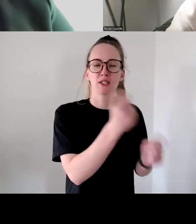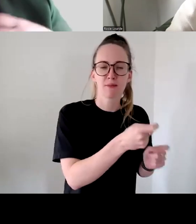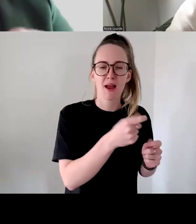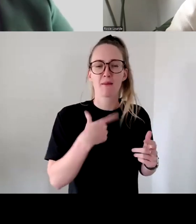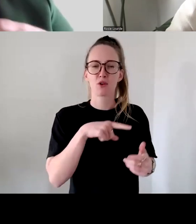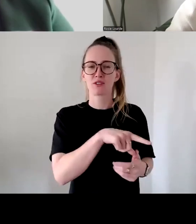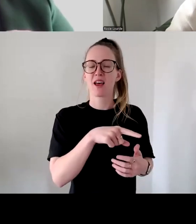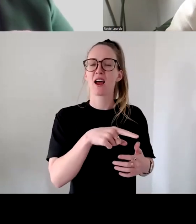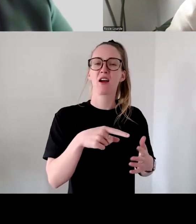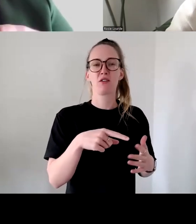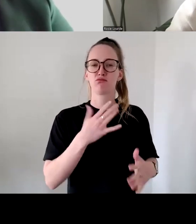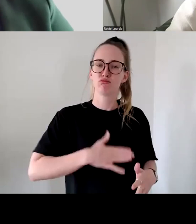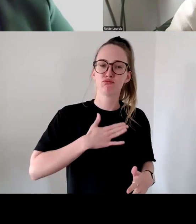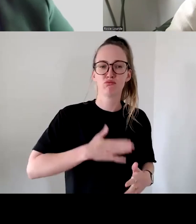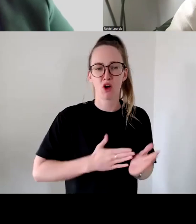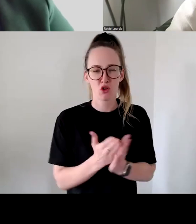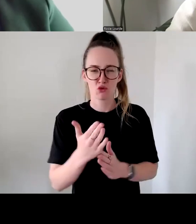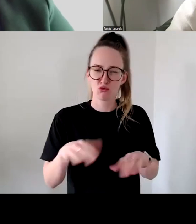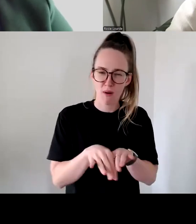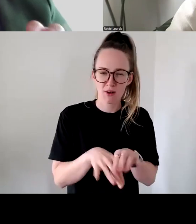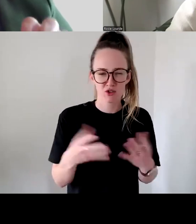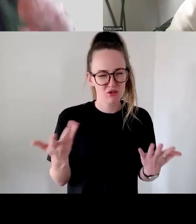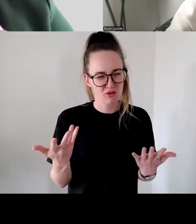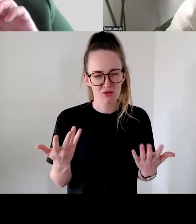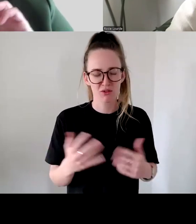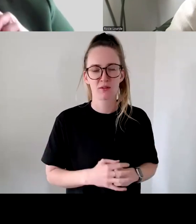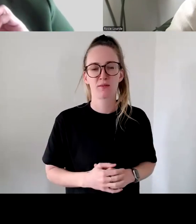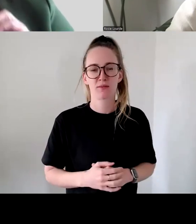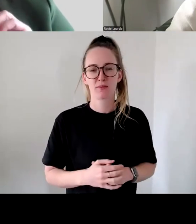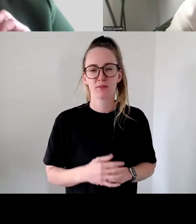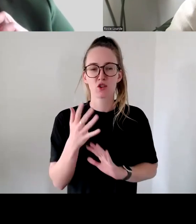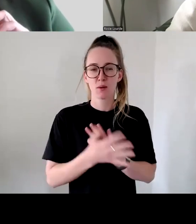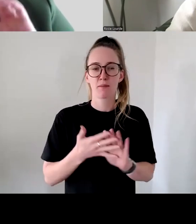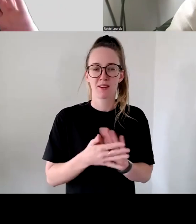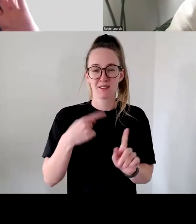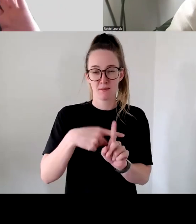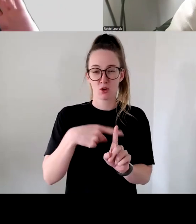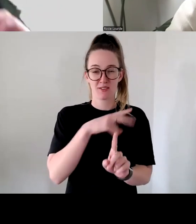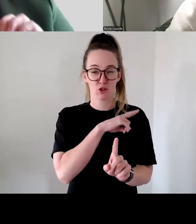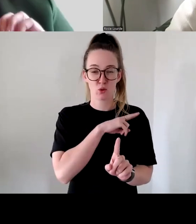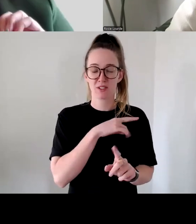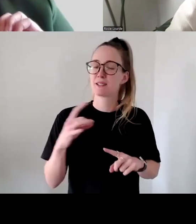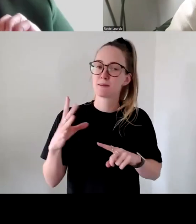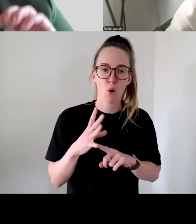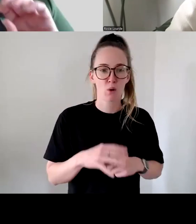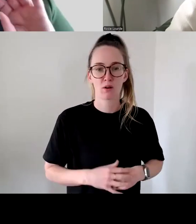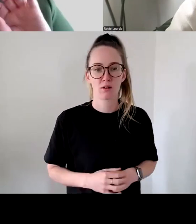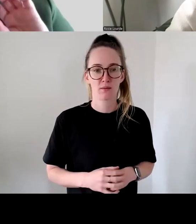So, what that means is that positive duty is super important. That waiting for people to complain,